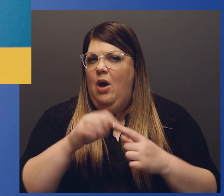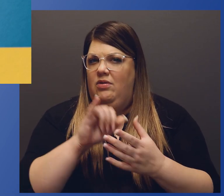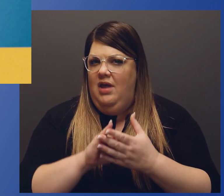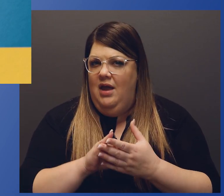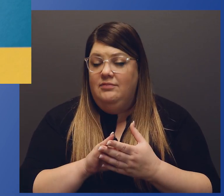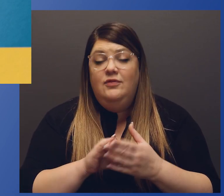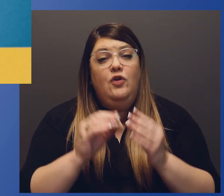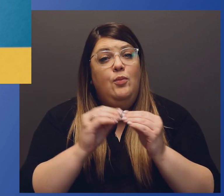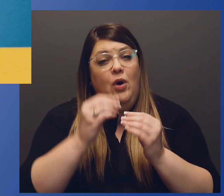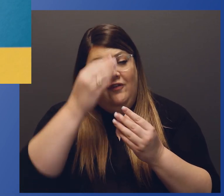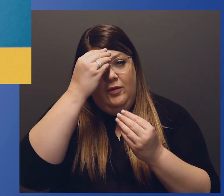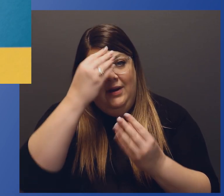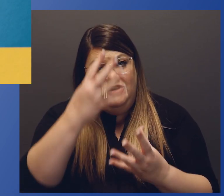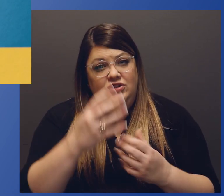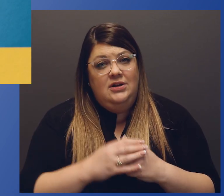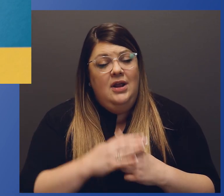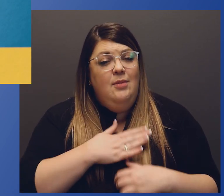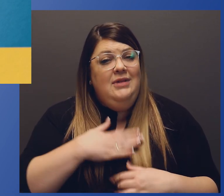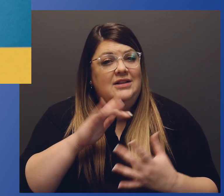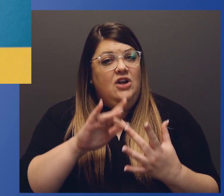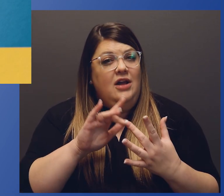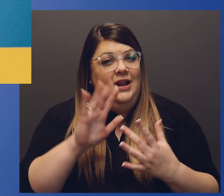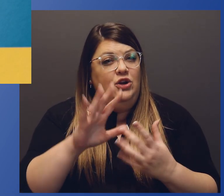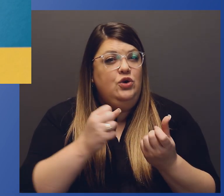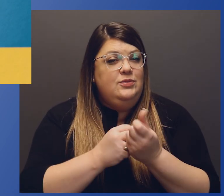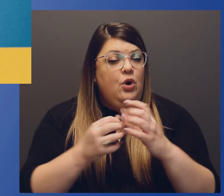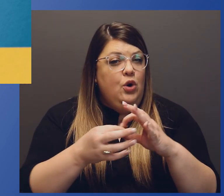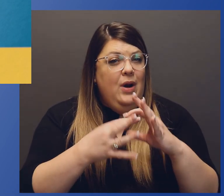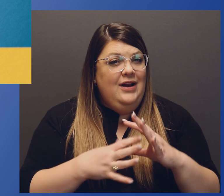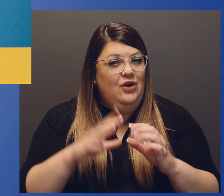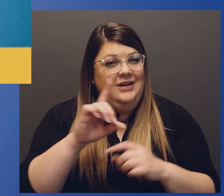at 1-844-770-9500, option one.